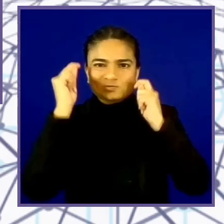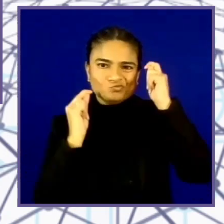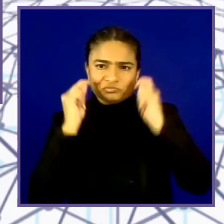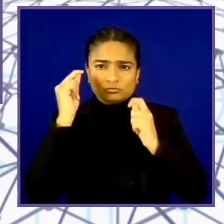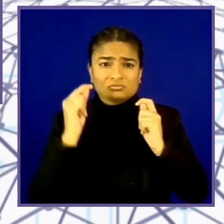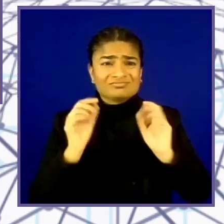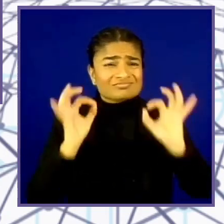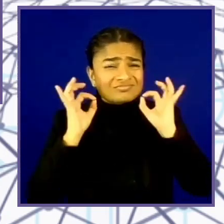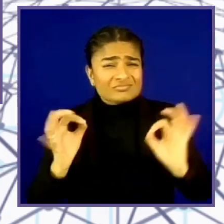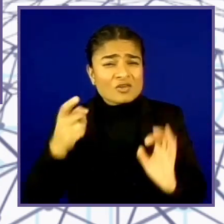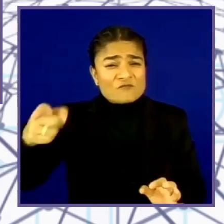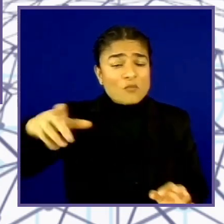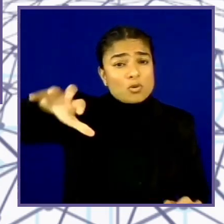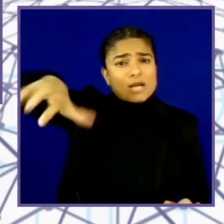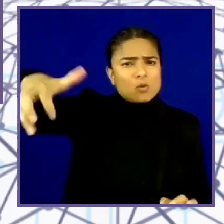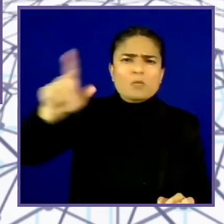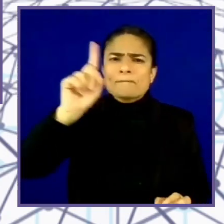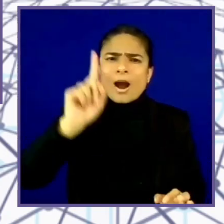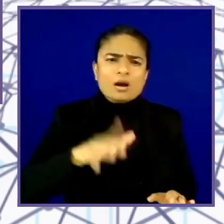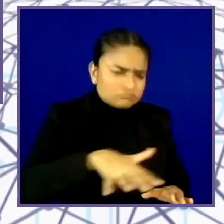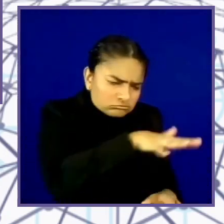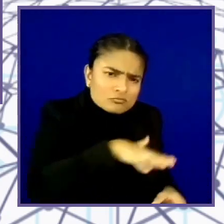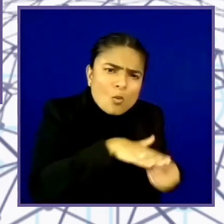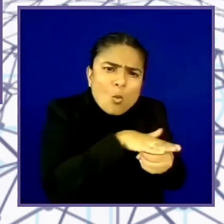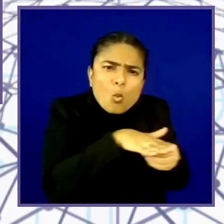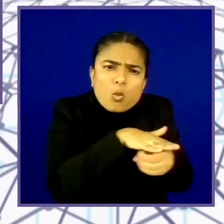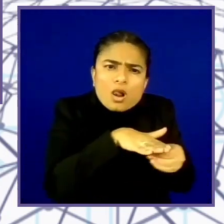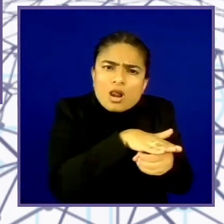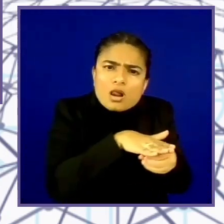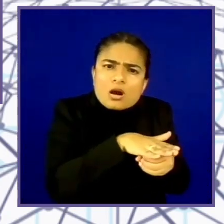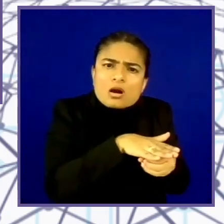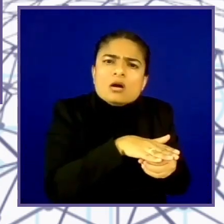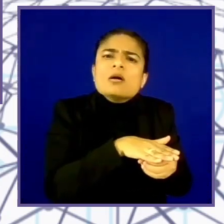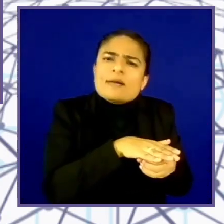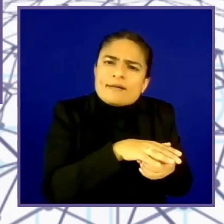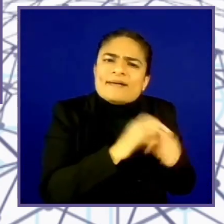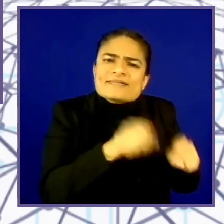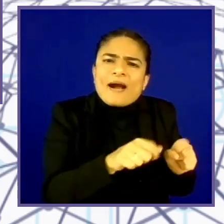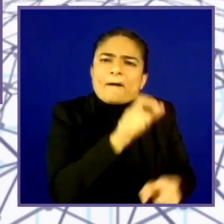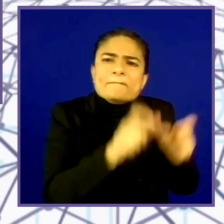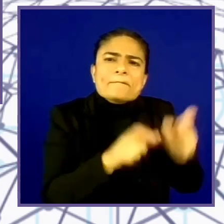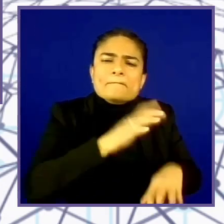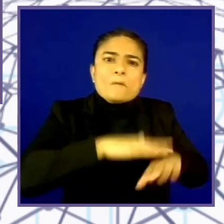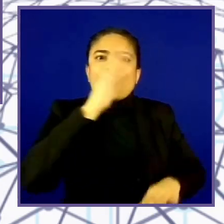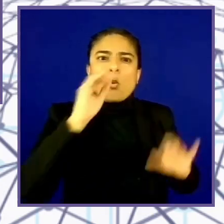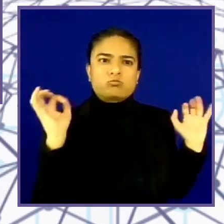when engaging disabled customers. We can also see how this impacts the disability economy at scale,